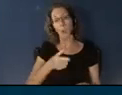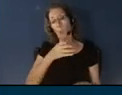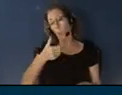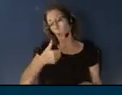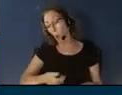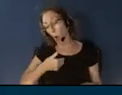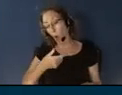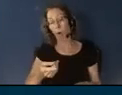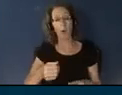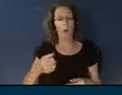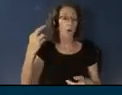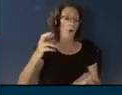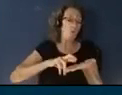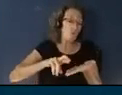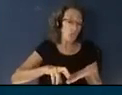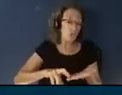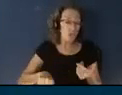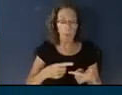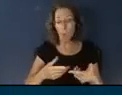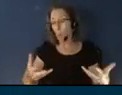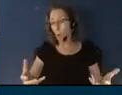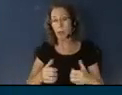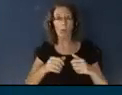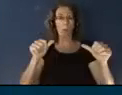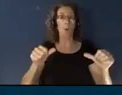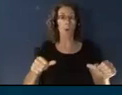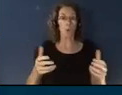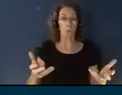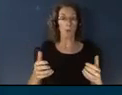what your research is about, or what the poster is about. So like I said this is not a requirement,